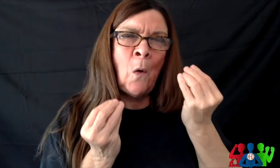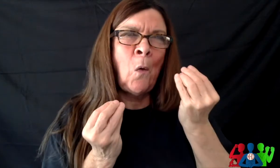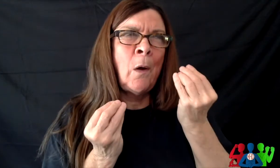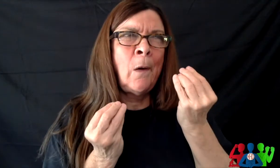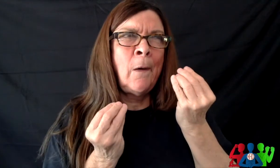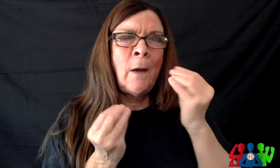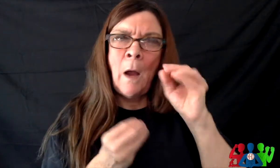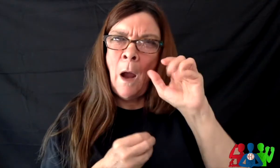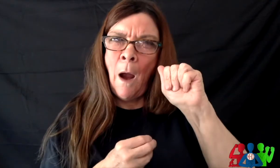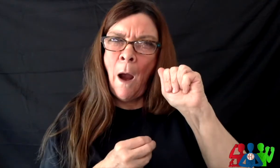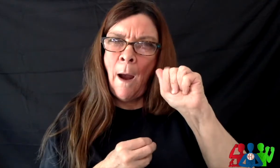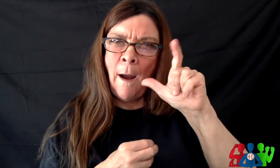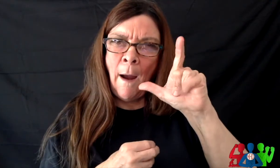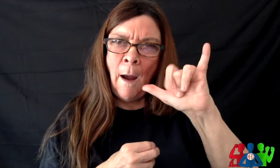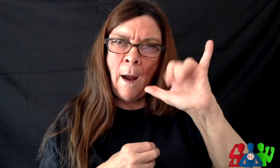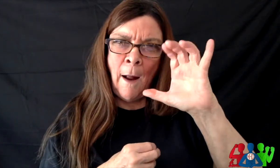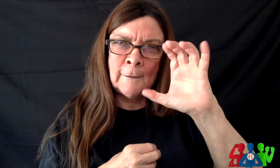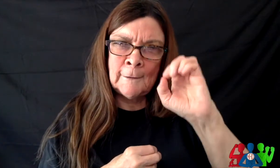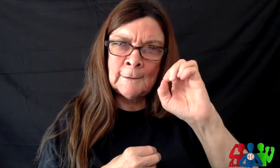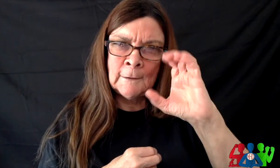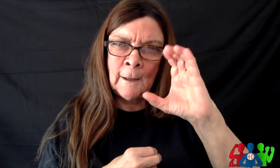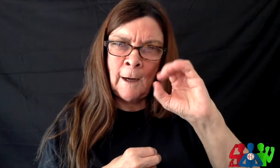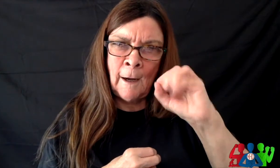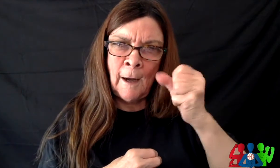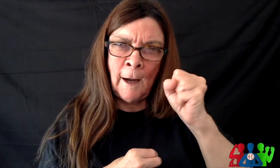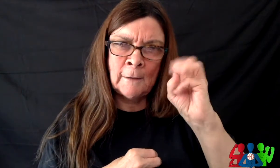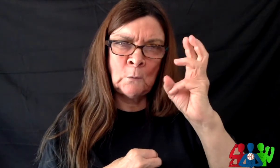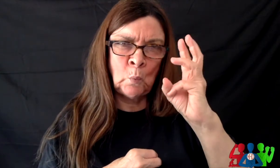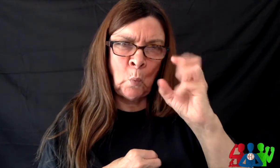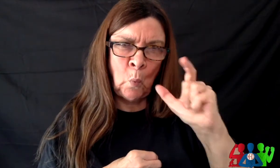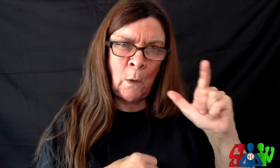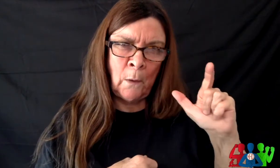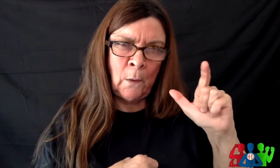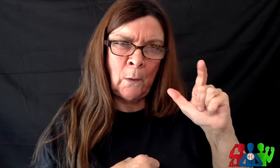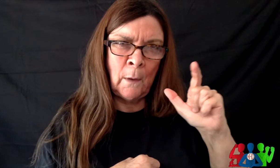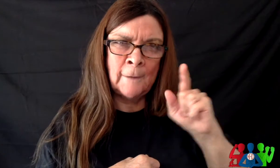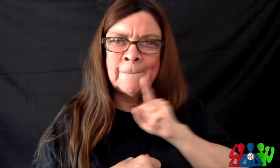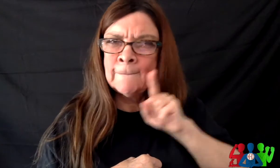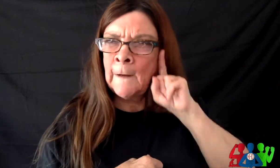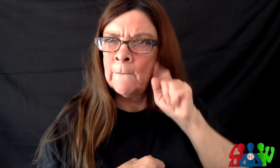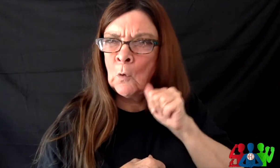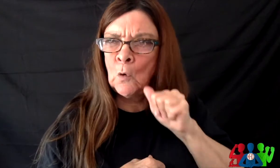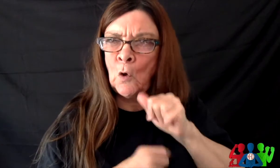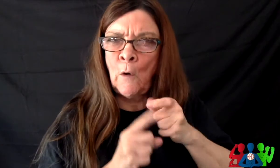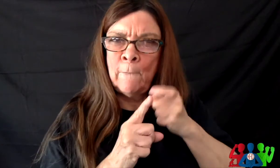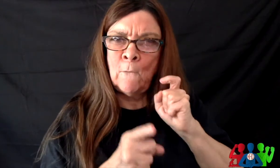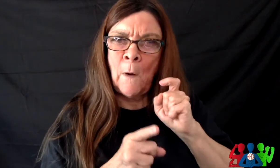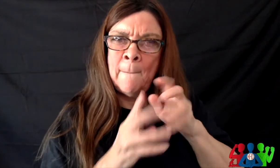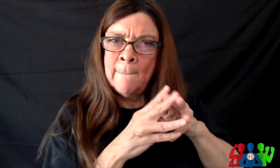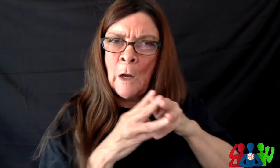recognize our unknown contributions in the community, I thought about Alice Cogswell,